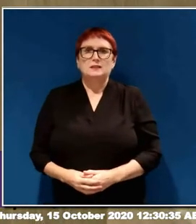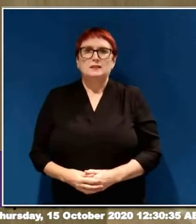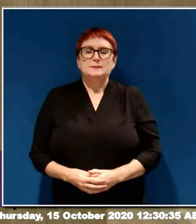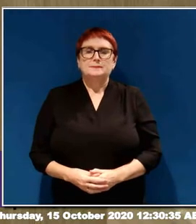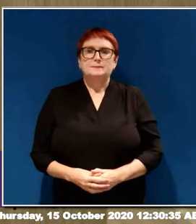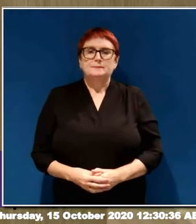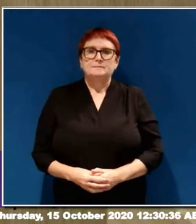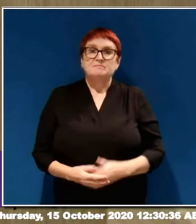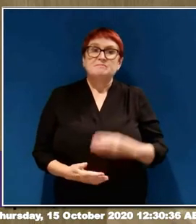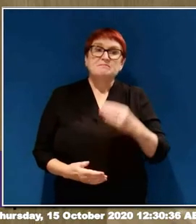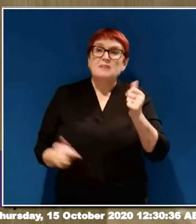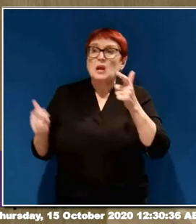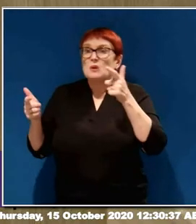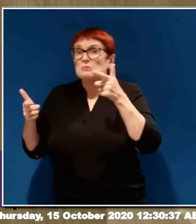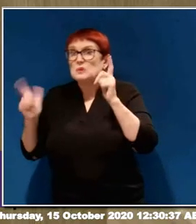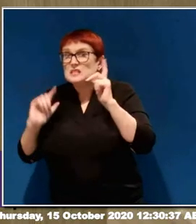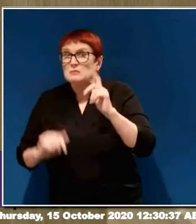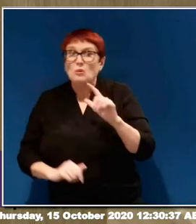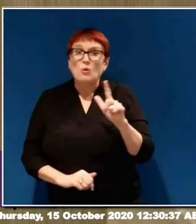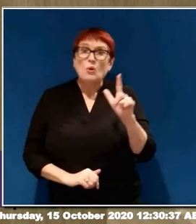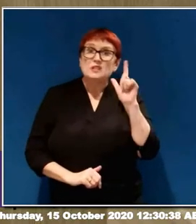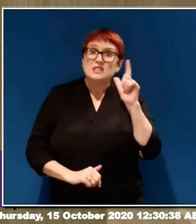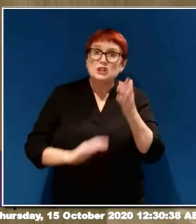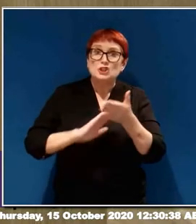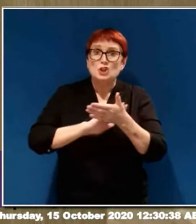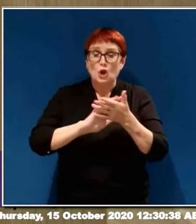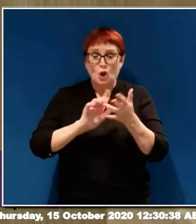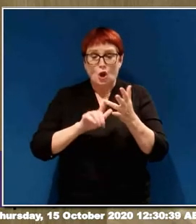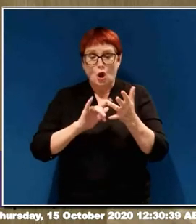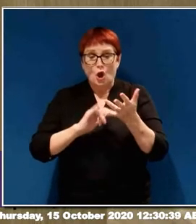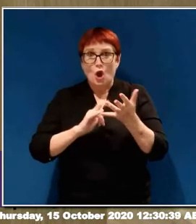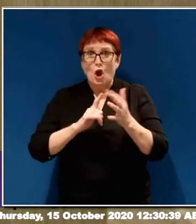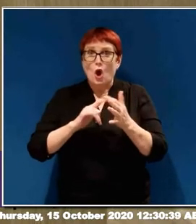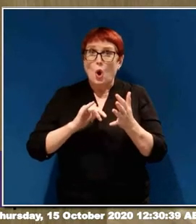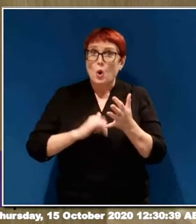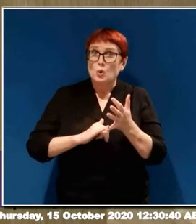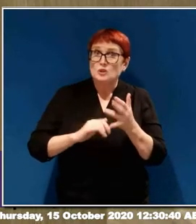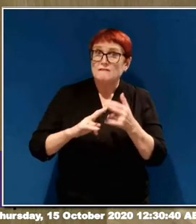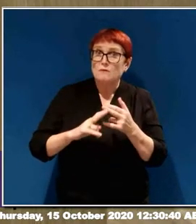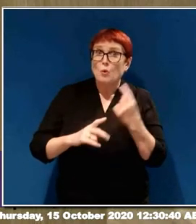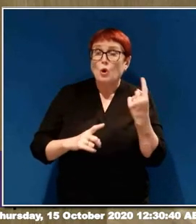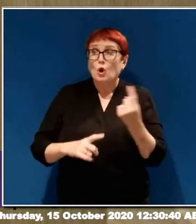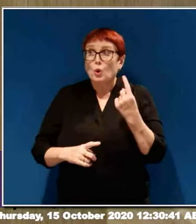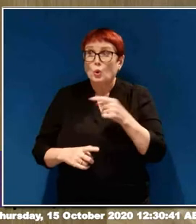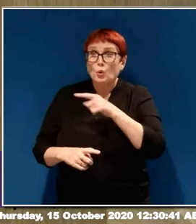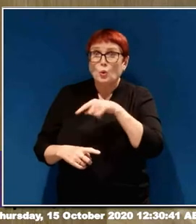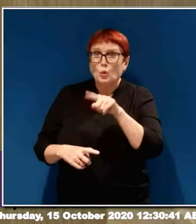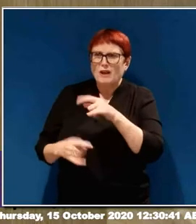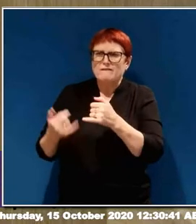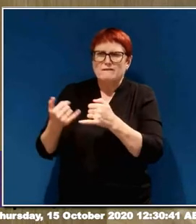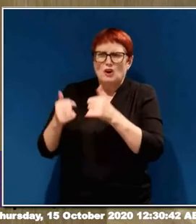Education, even for the ones that are very good, motivated, skilled, they